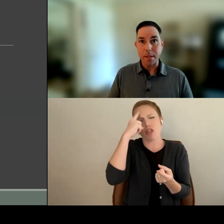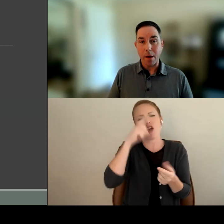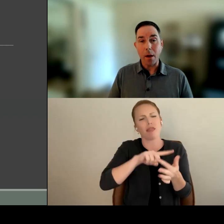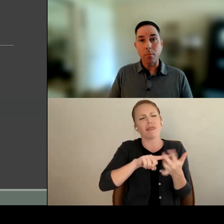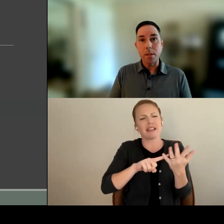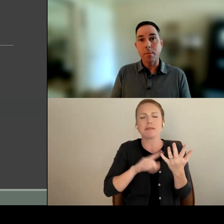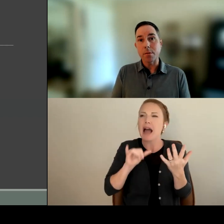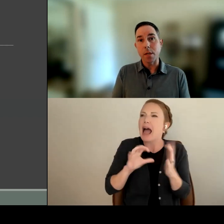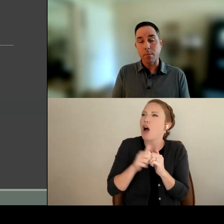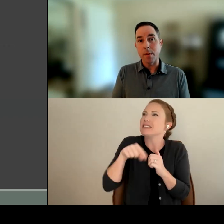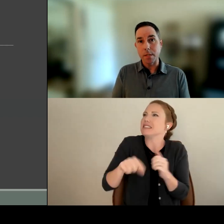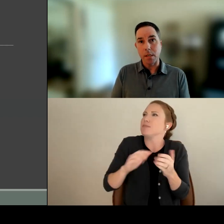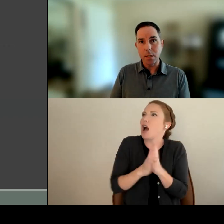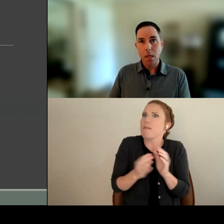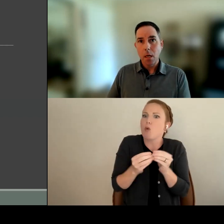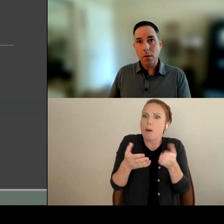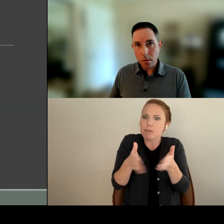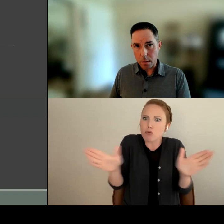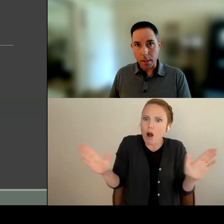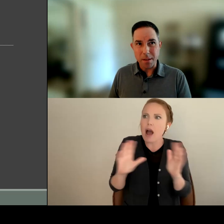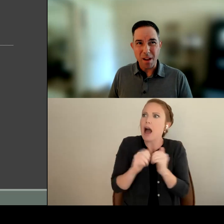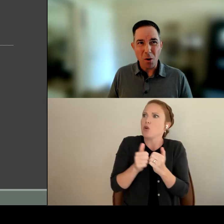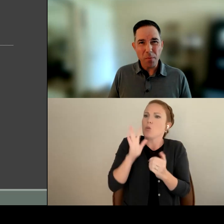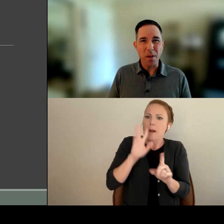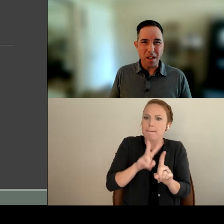and how do we demonstrate some of these things locally?